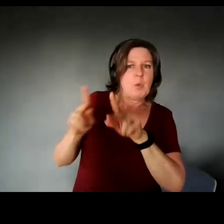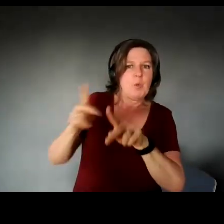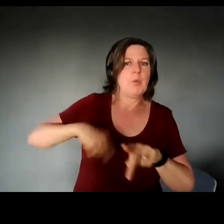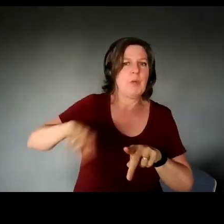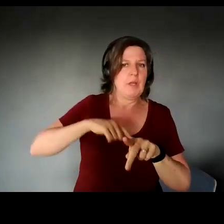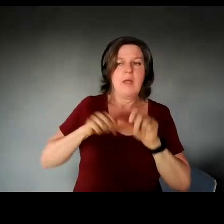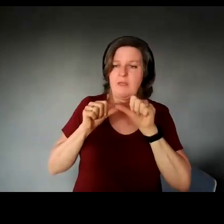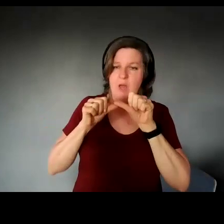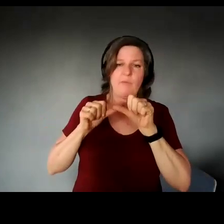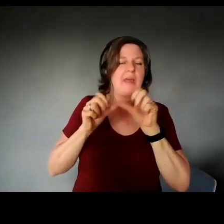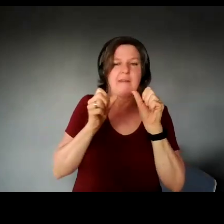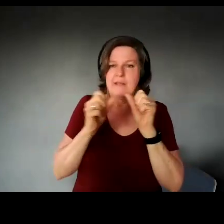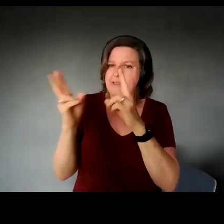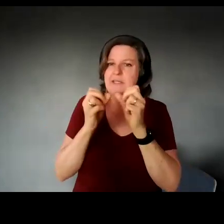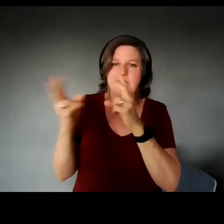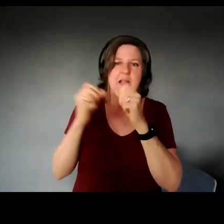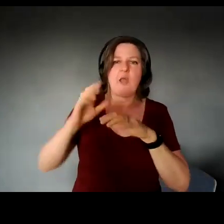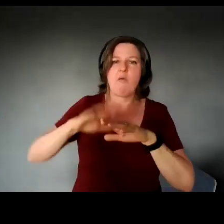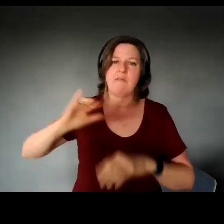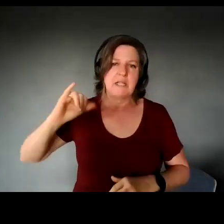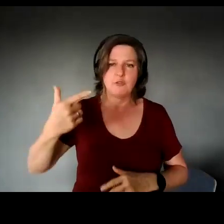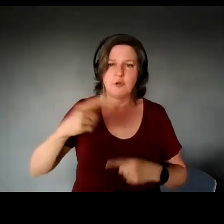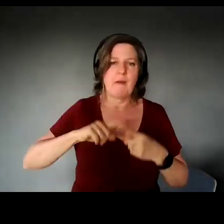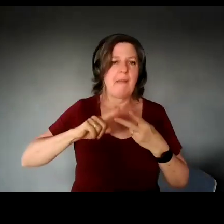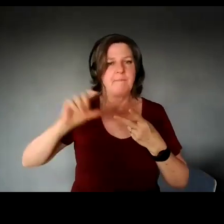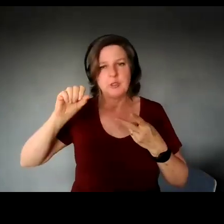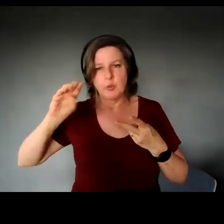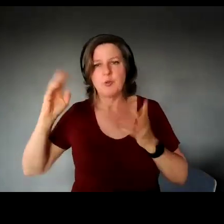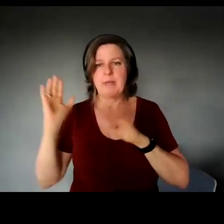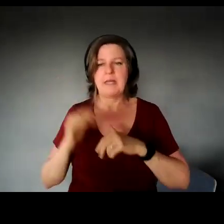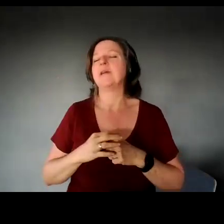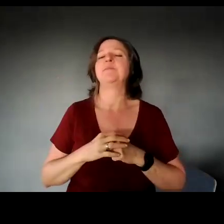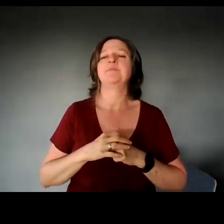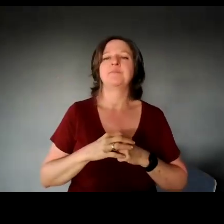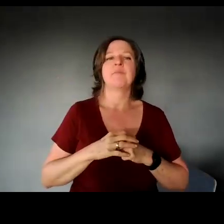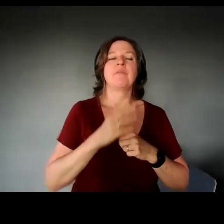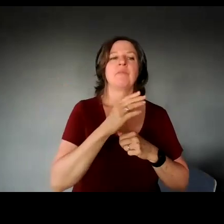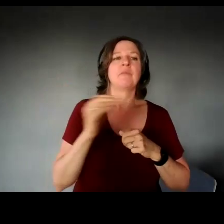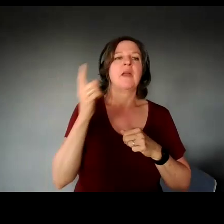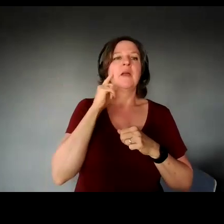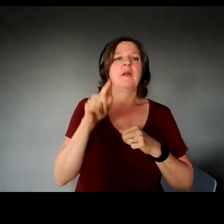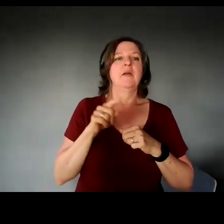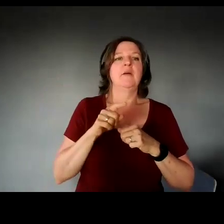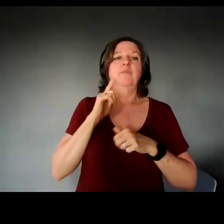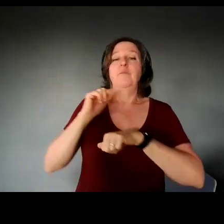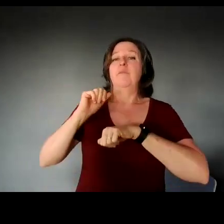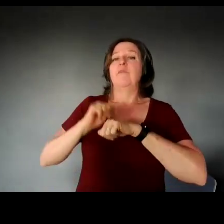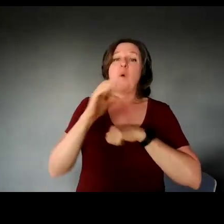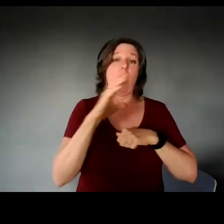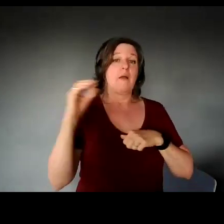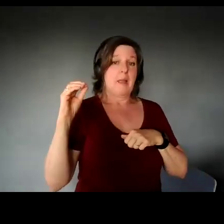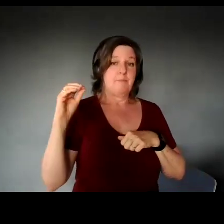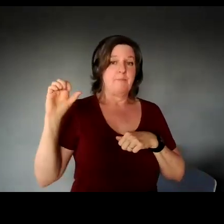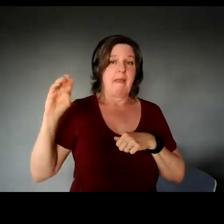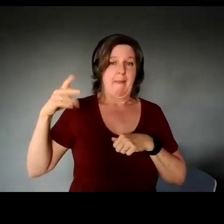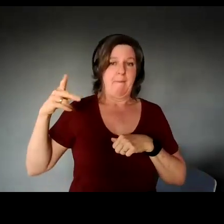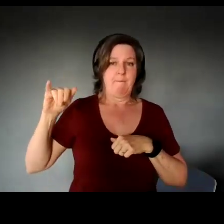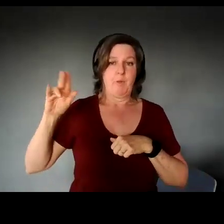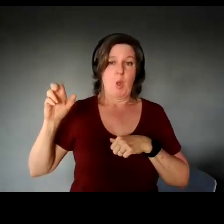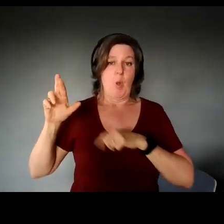posting on Instagram and on social media. And then for employers, we would love to schedule some demos,